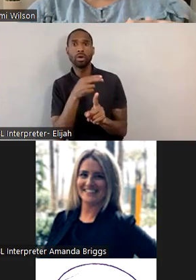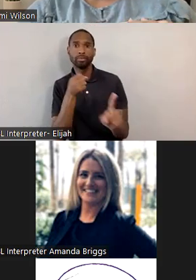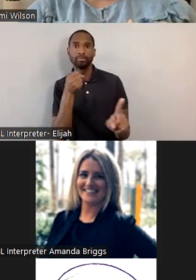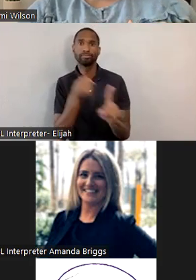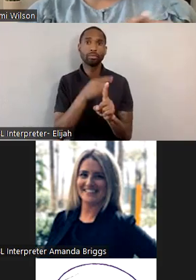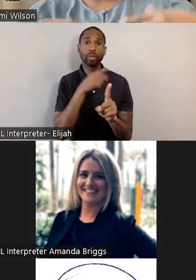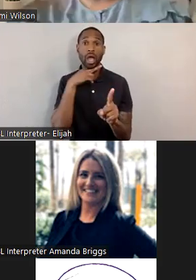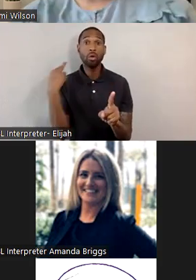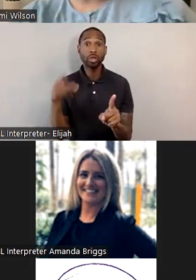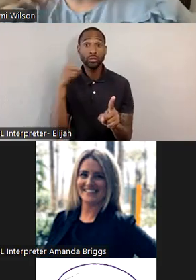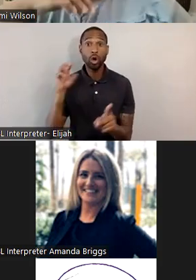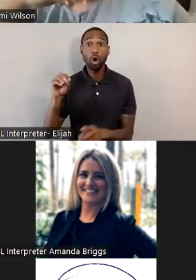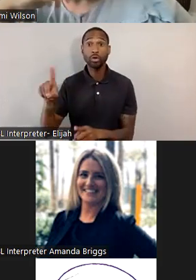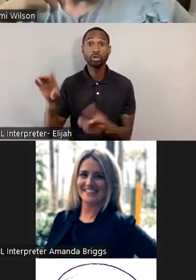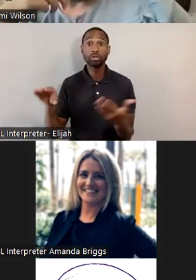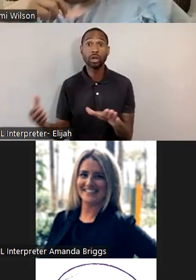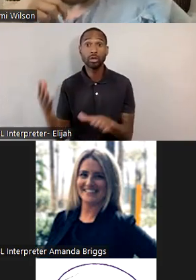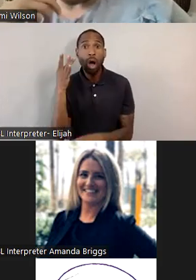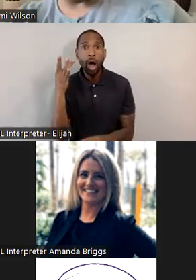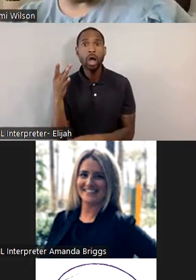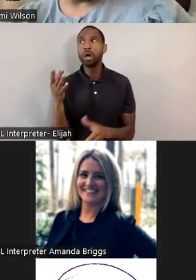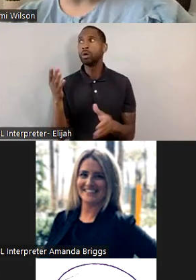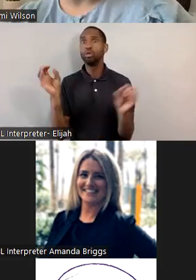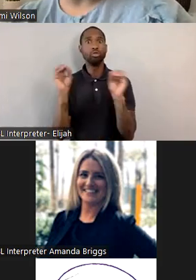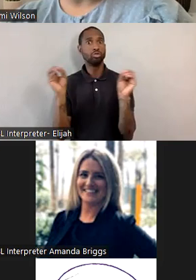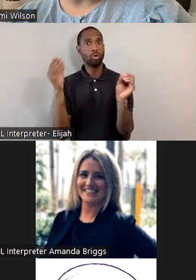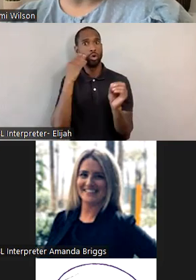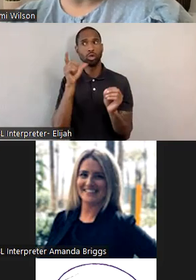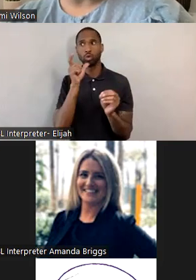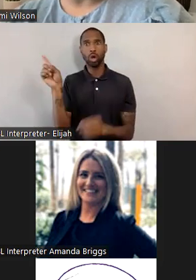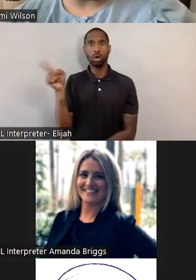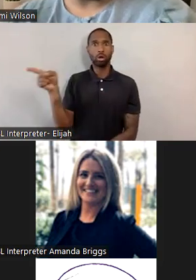death, because no one knows where they're using, where they're using, or that they're